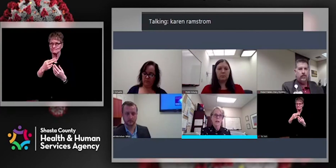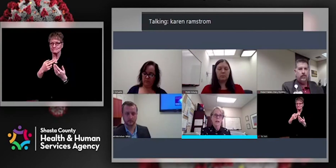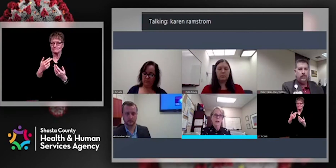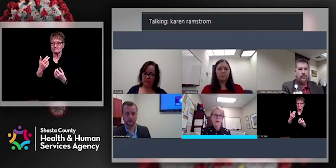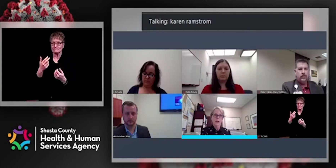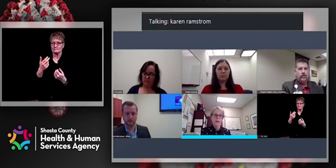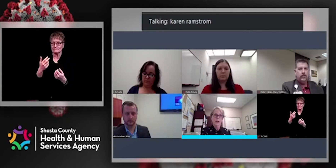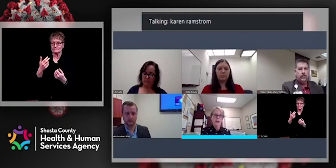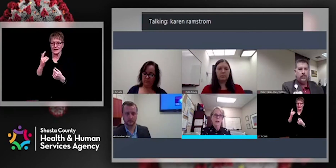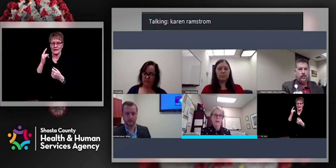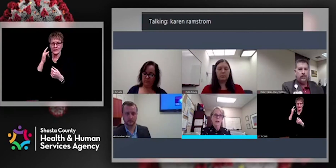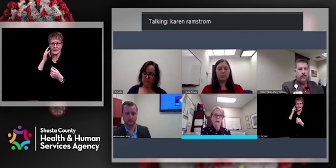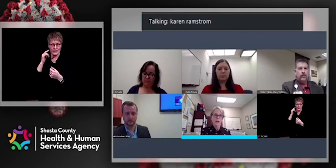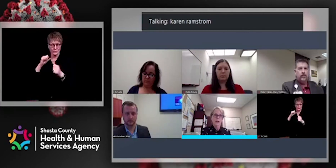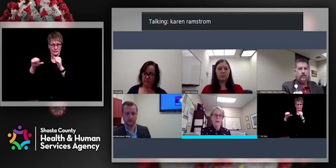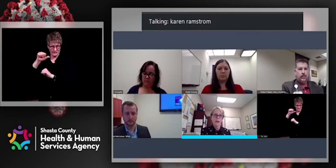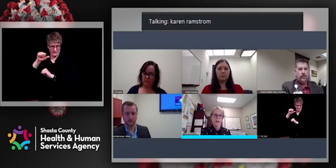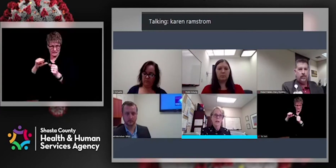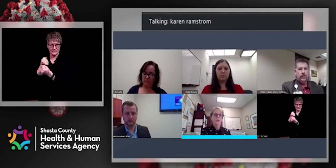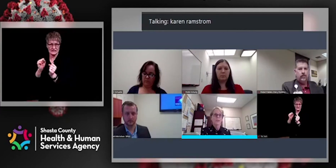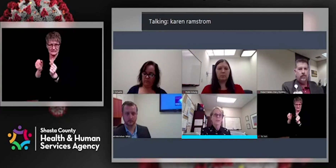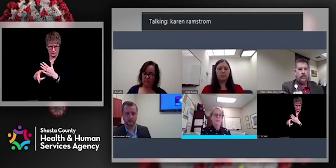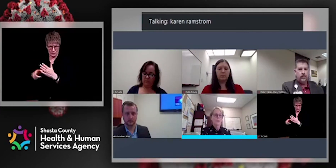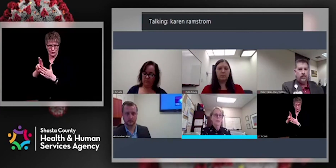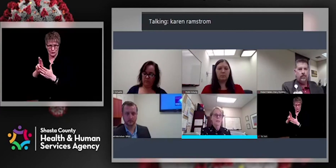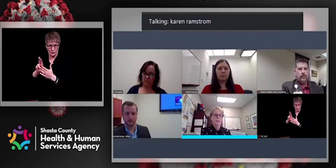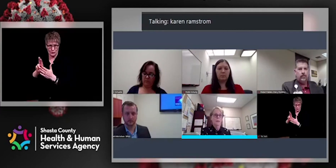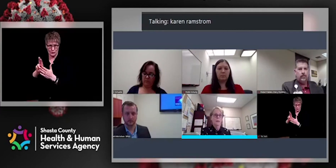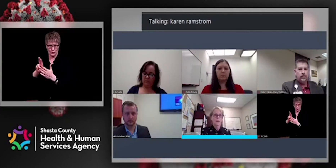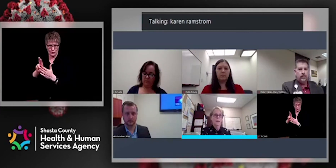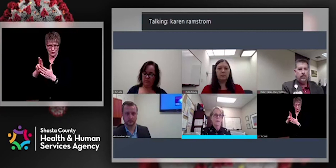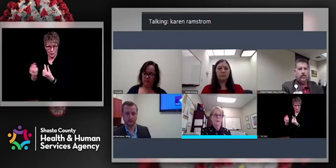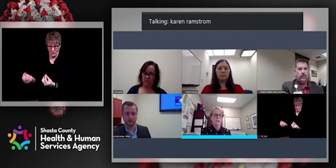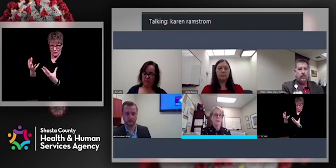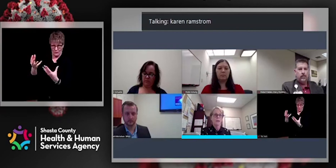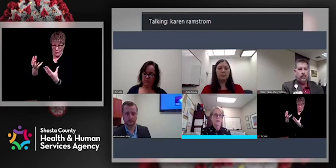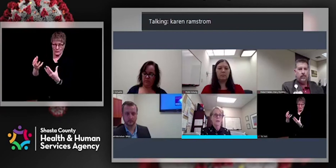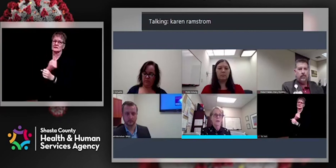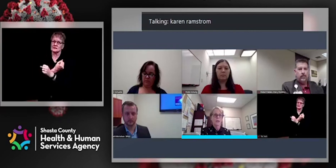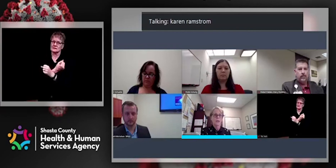Scientific and Safety Review Work Group, which is anticipated to be completed this weekend.